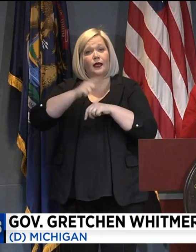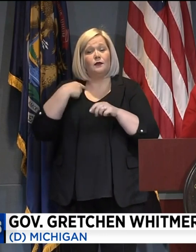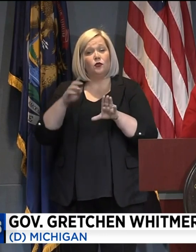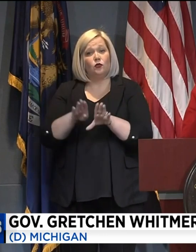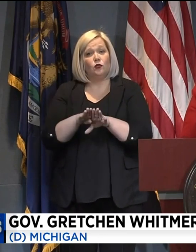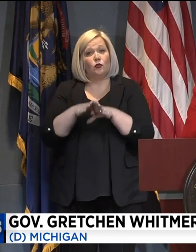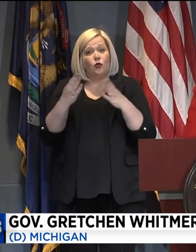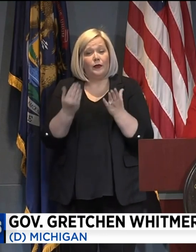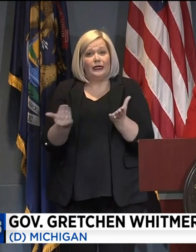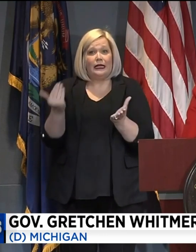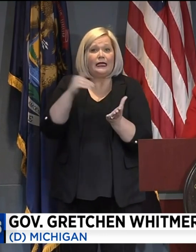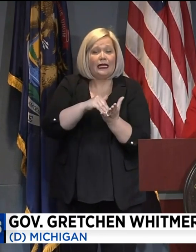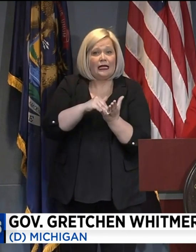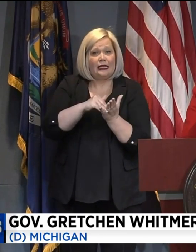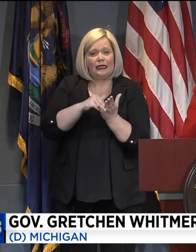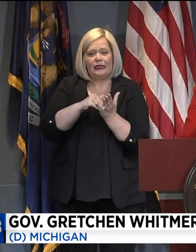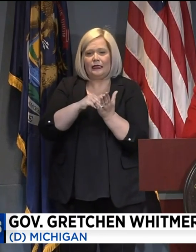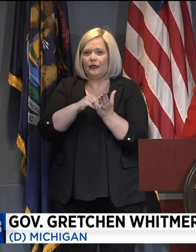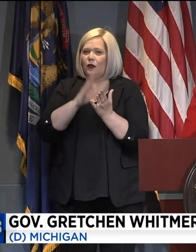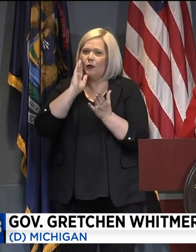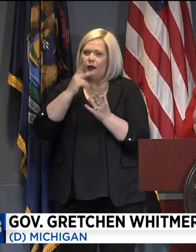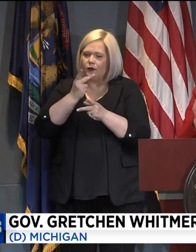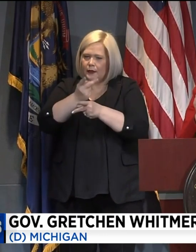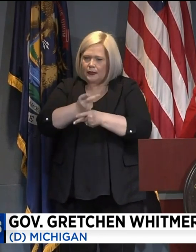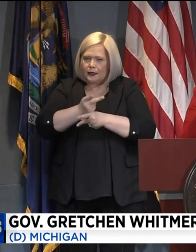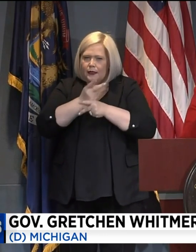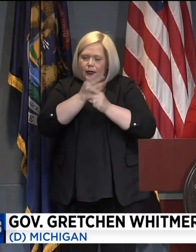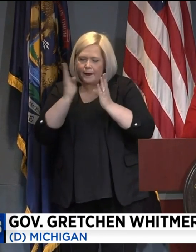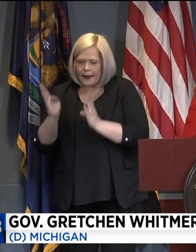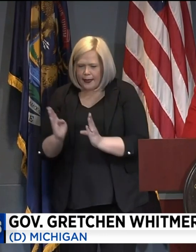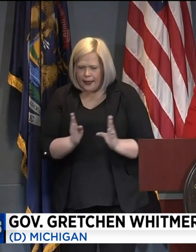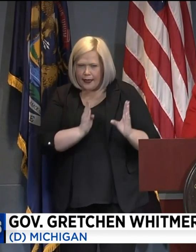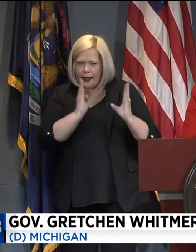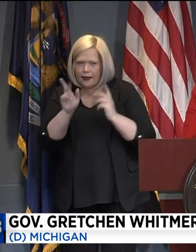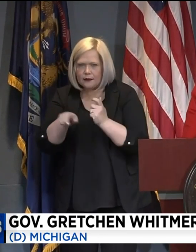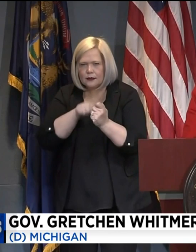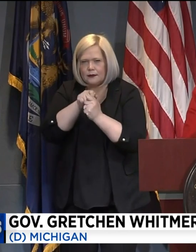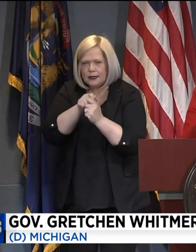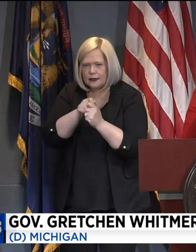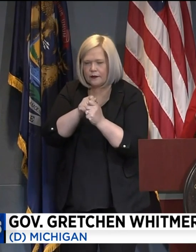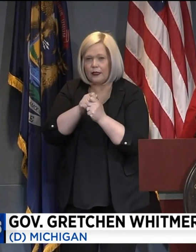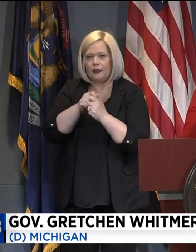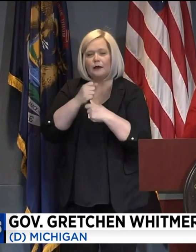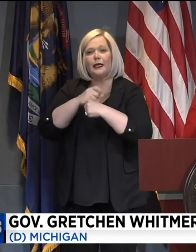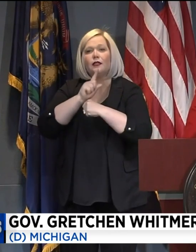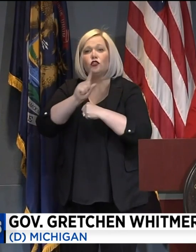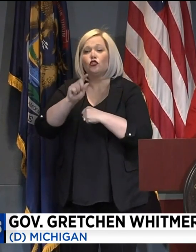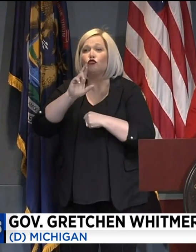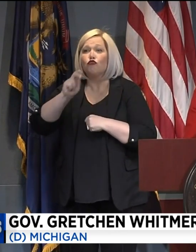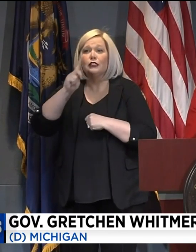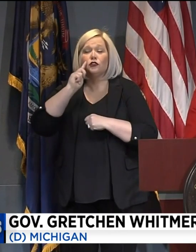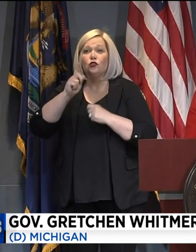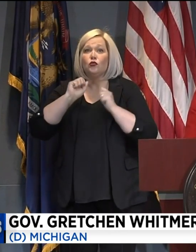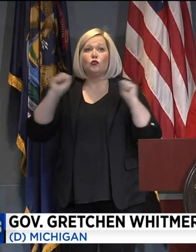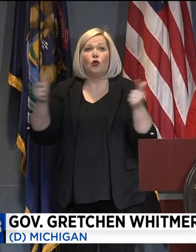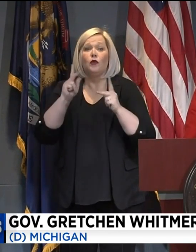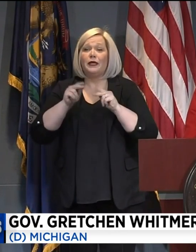"STAY HOME, STAY SAFE" ORDER. WHEN WE START TO REENGAGE, IT WHEN WE START TO REENGAGE, IT WILL HAVE TO BE VERY THOUGHTFUL WILL HAVE TO BE VERY THOUGHTFUL AND PRECISE, MITIGATING RISK TO